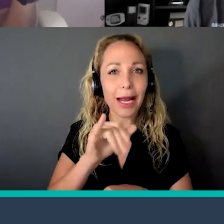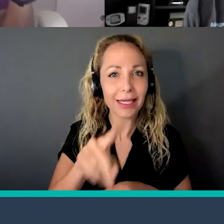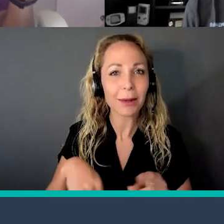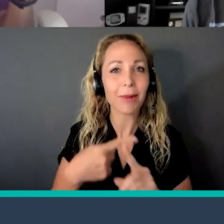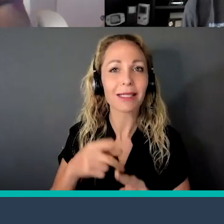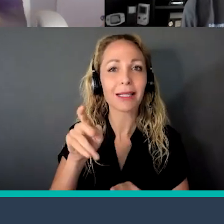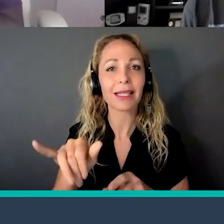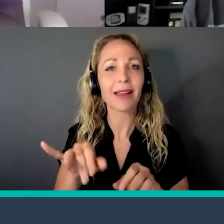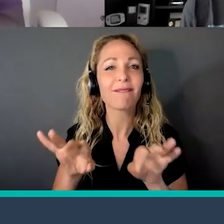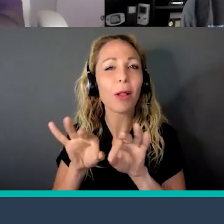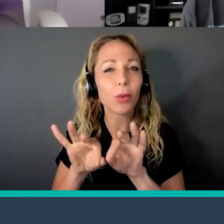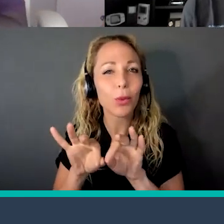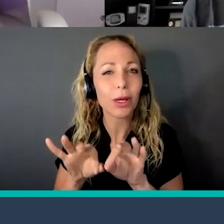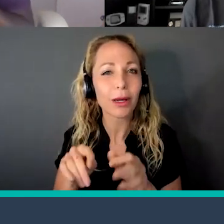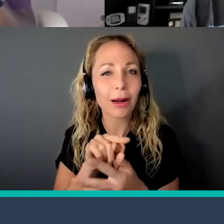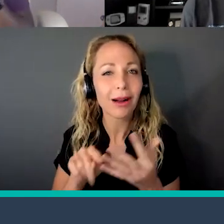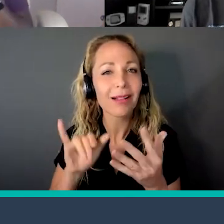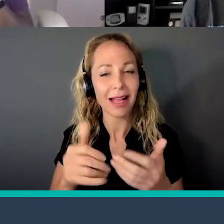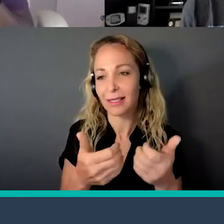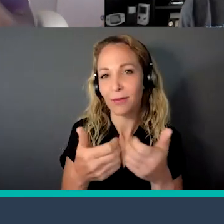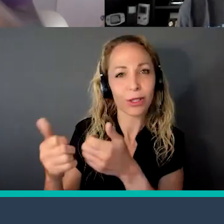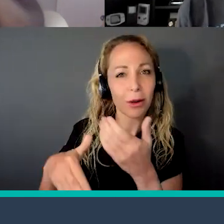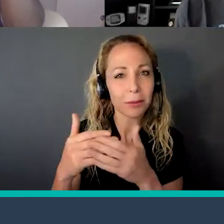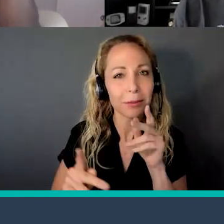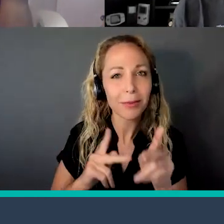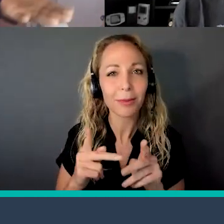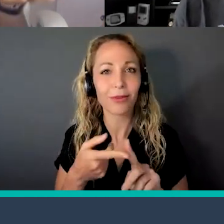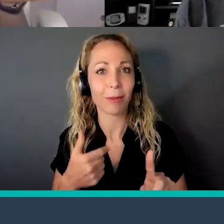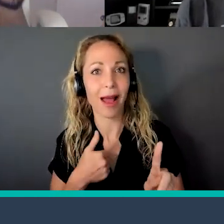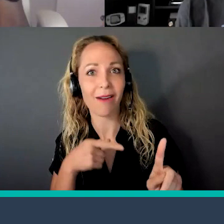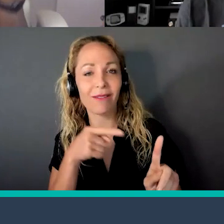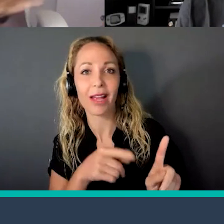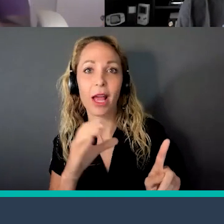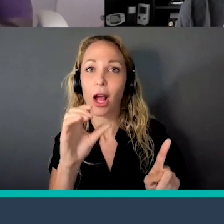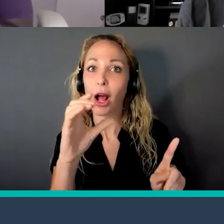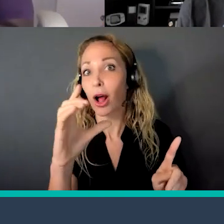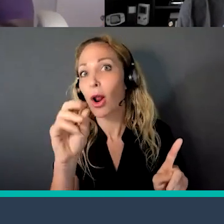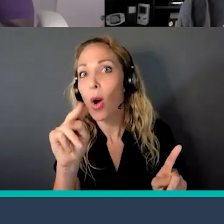AND THE KEY VALUES DIFFERENTIATES A PERSON FROM